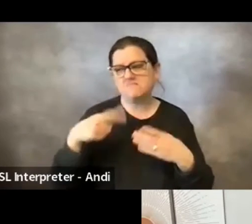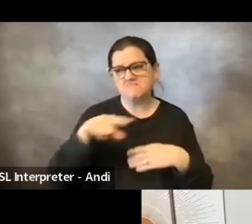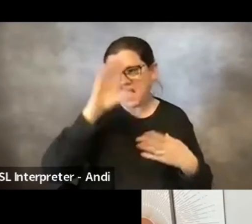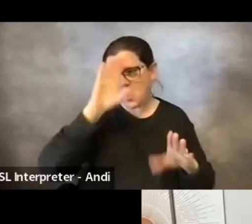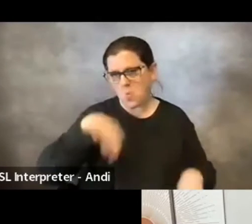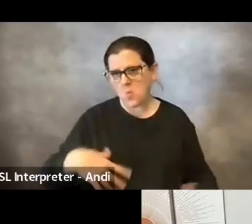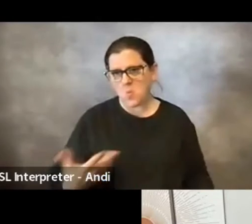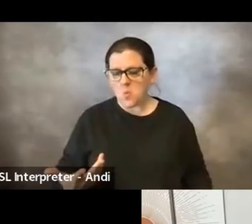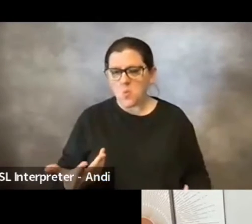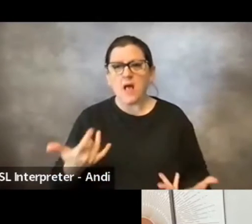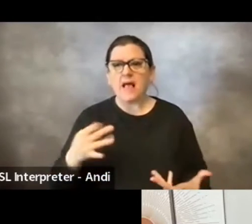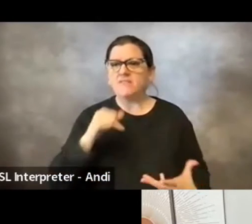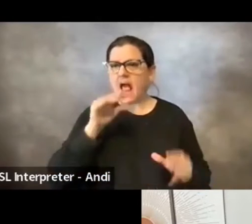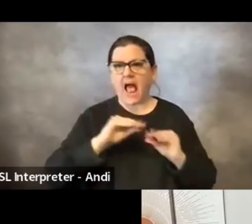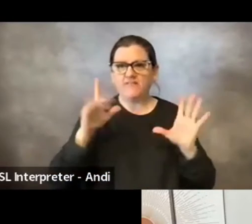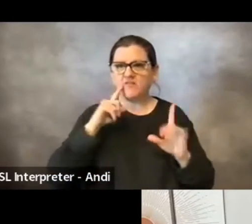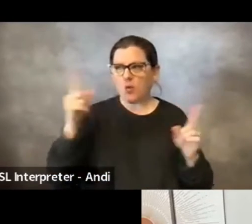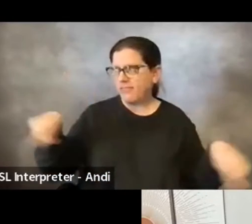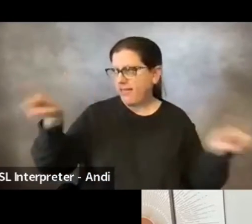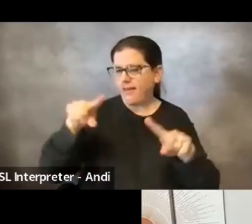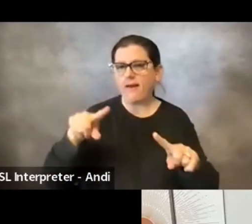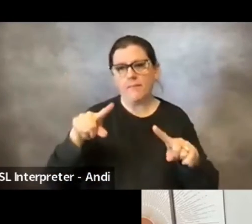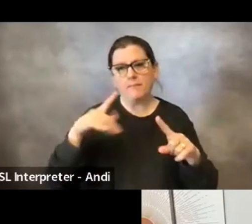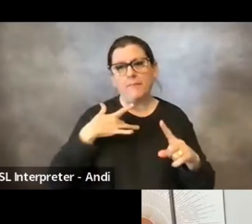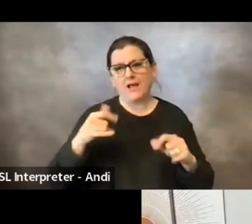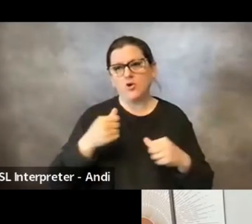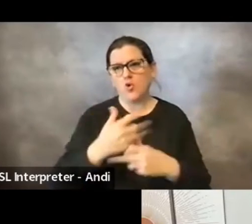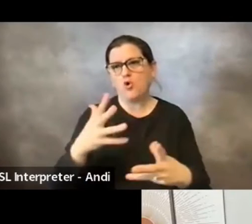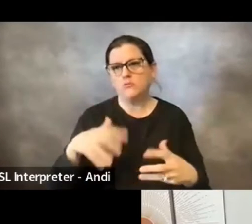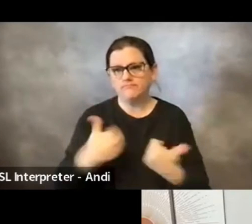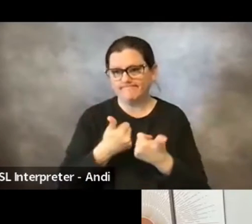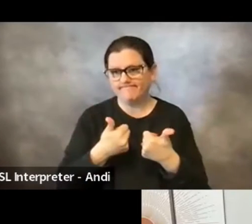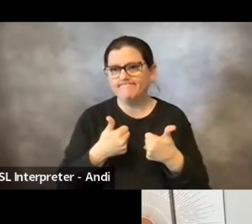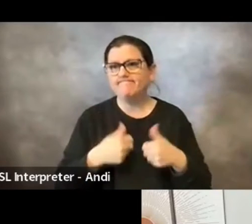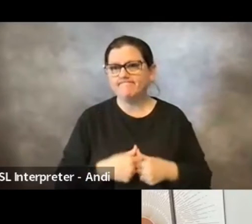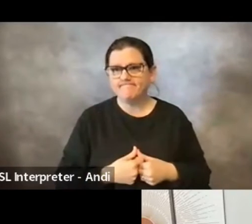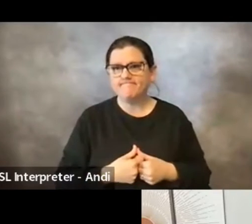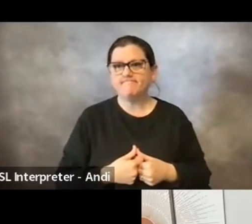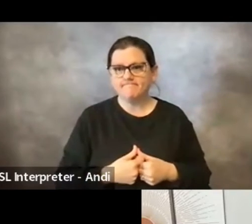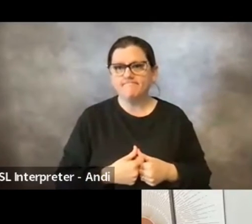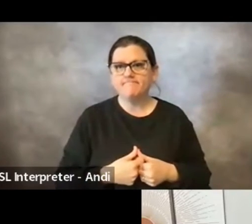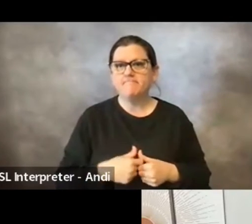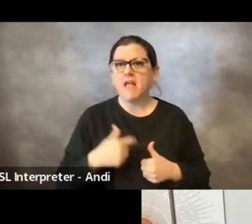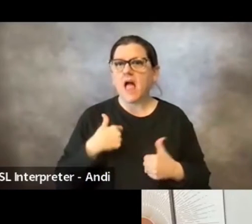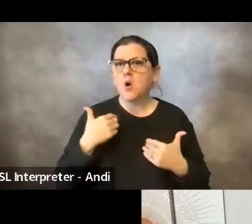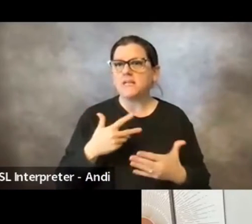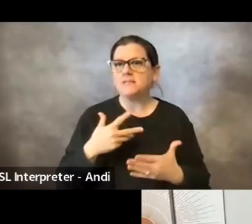so if it isn't obvious to them, that poses a challenge. I'll stop there, Becky, because I know you have other questions